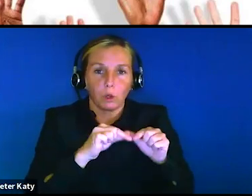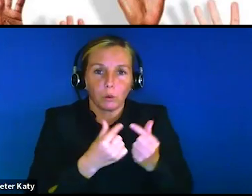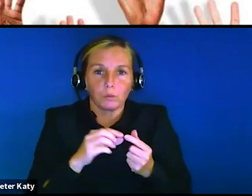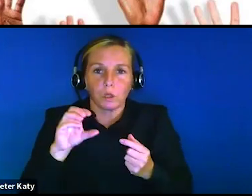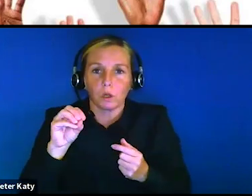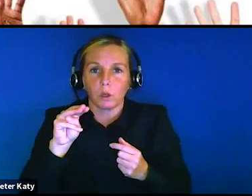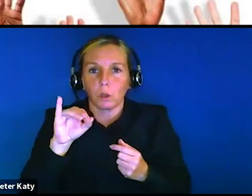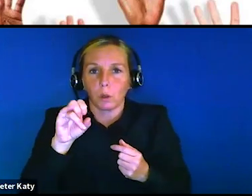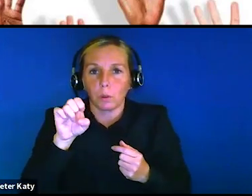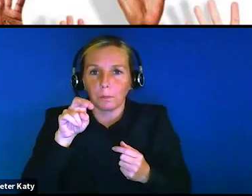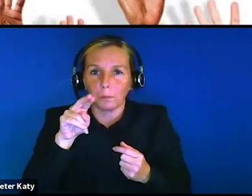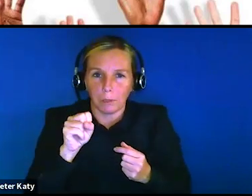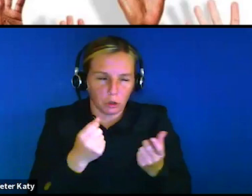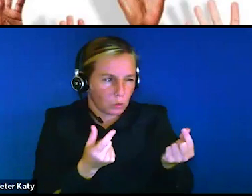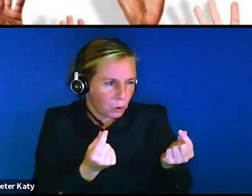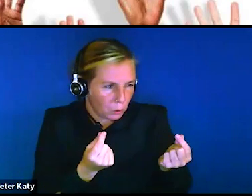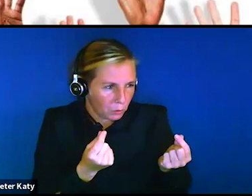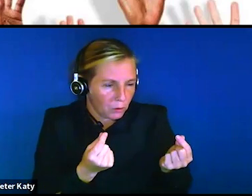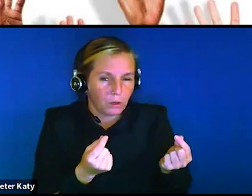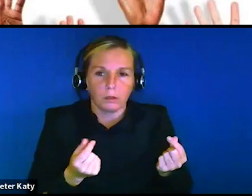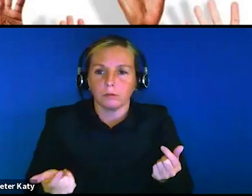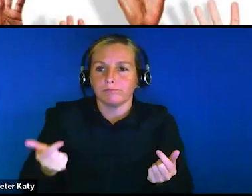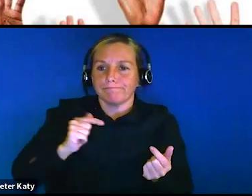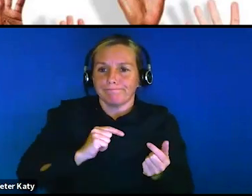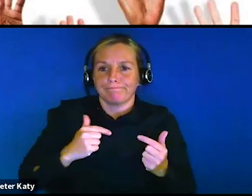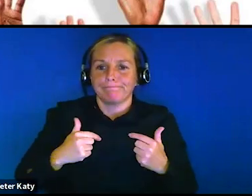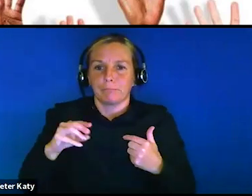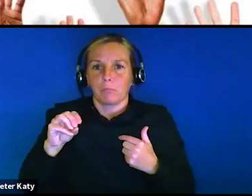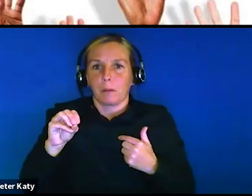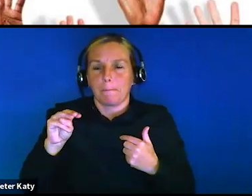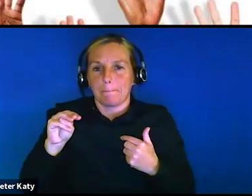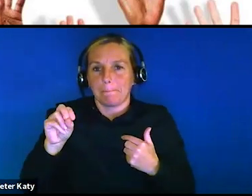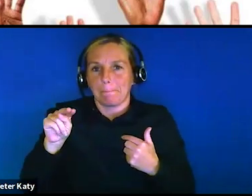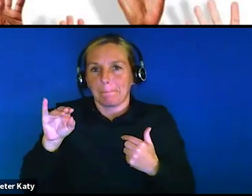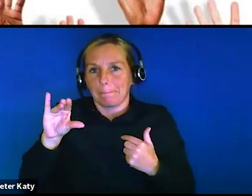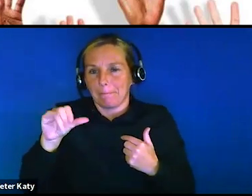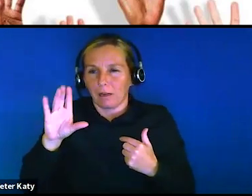I can take a stab at this first, as having had to do this work for four years.